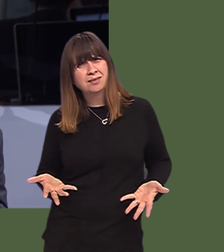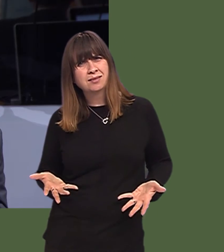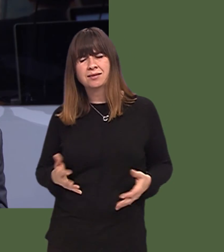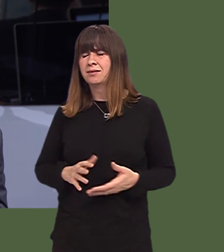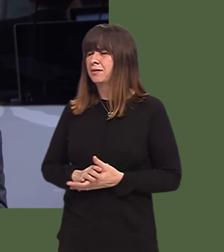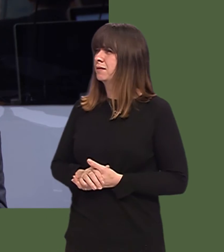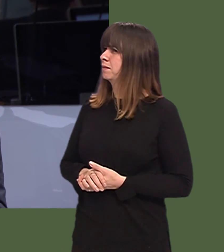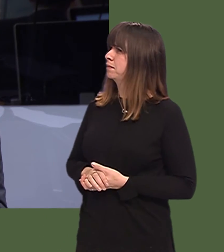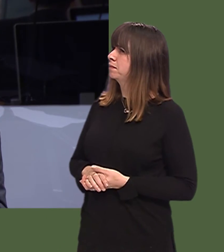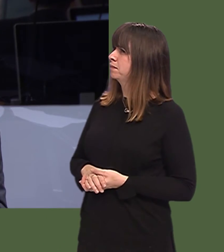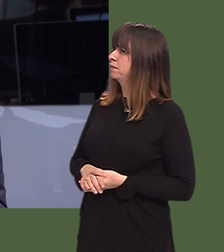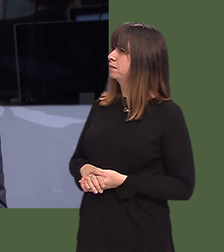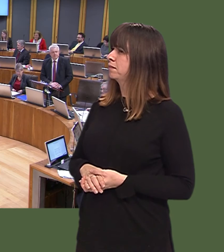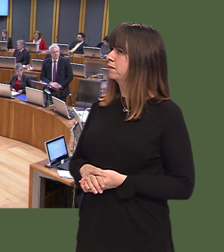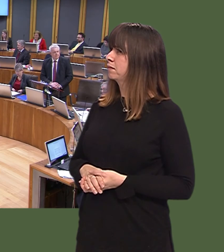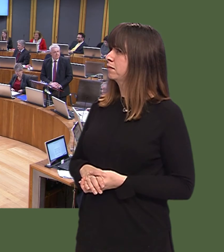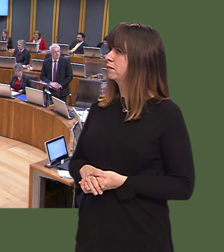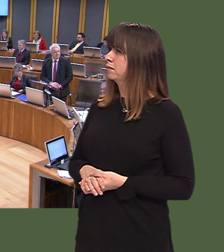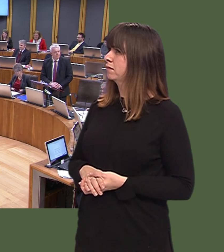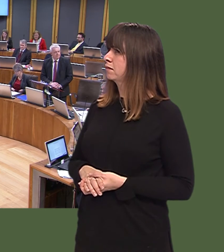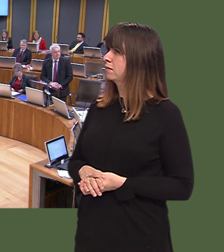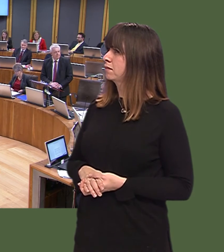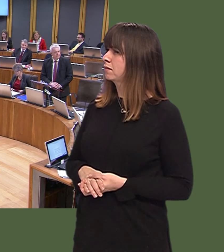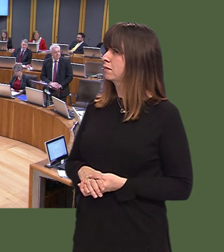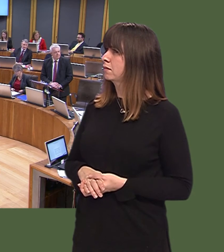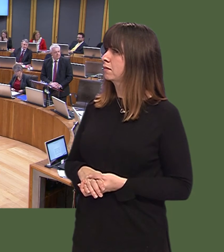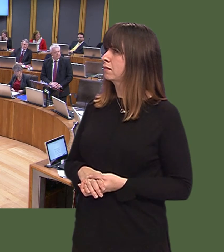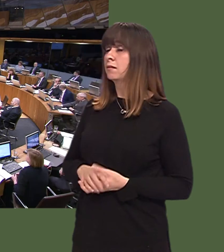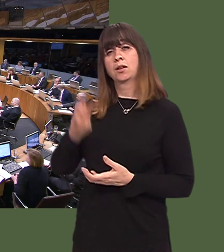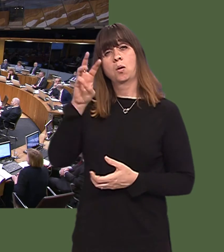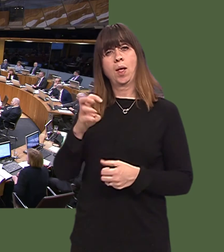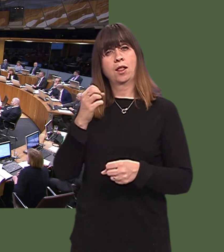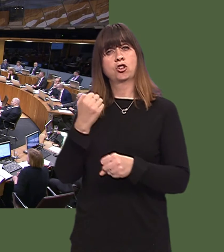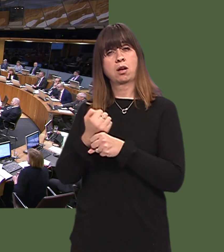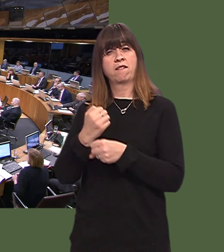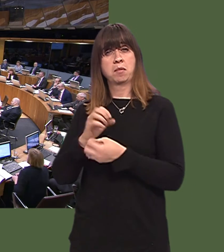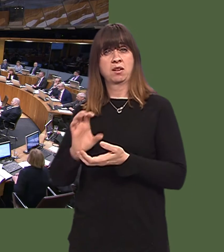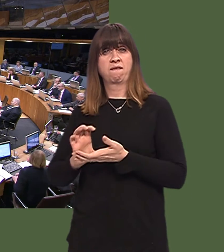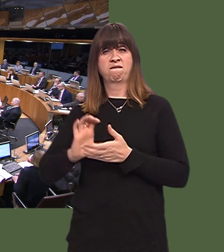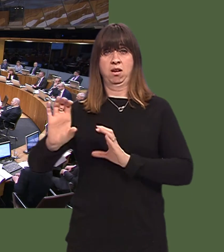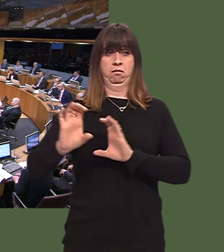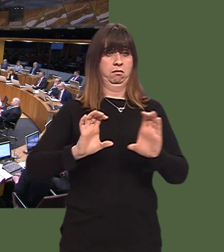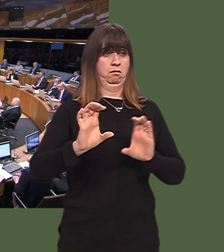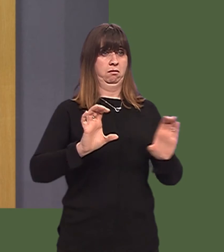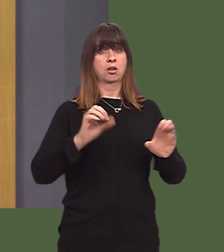Janet Finch-Saunders: First Minister, in the allocation of Welsh Government funding grants